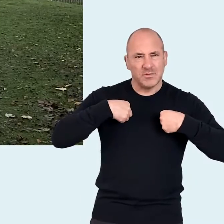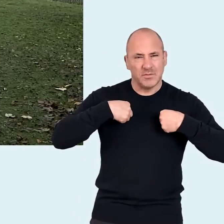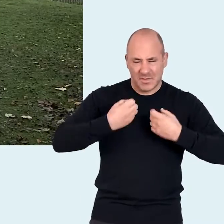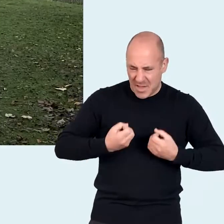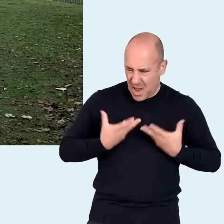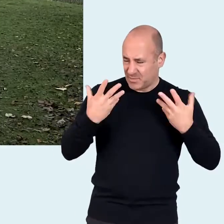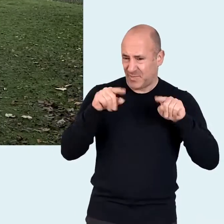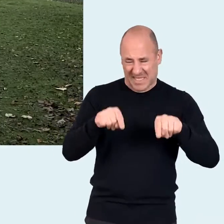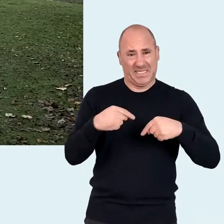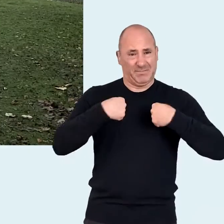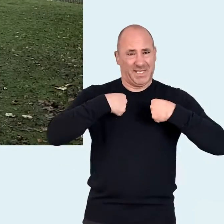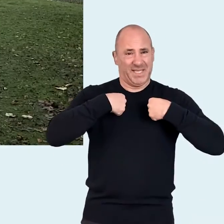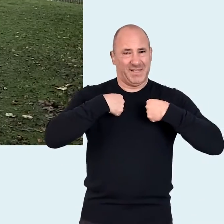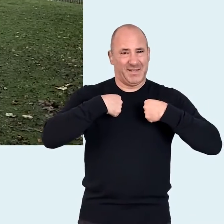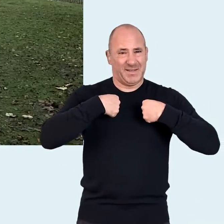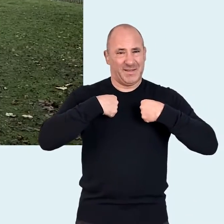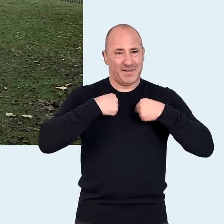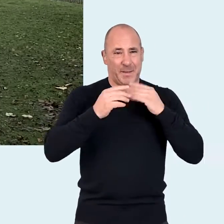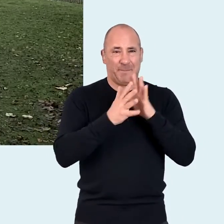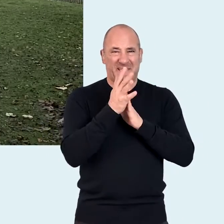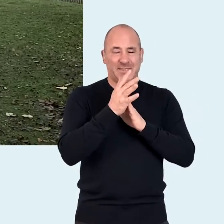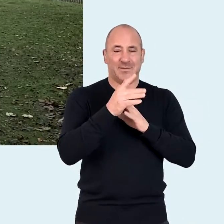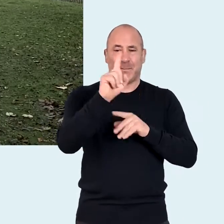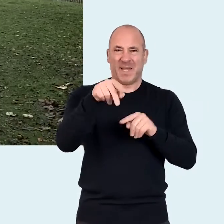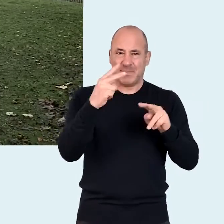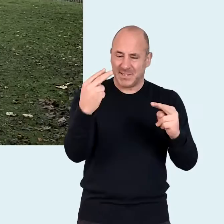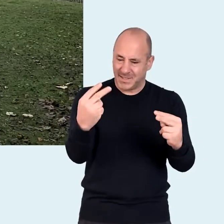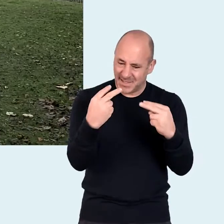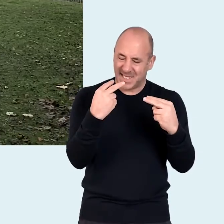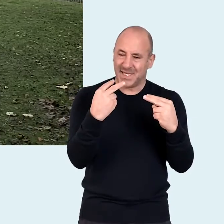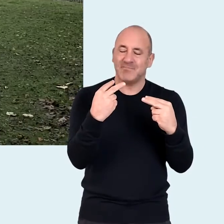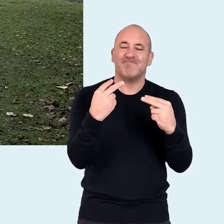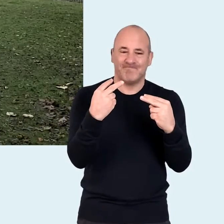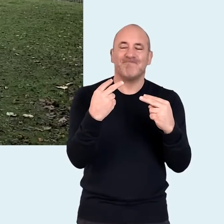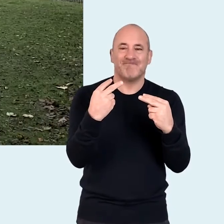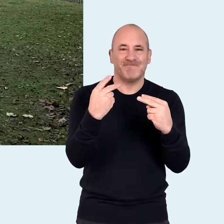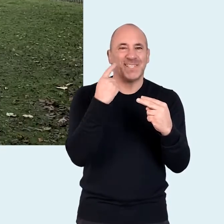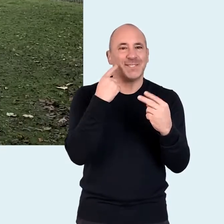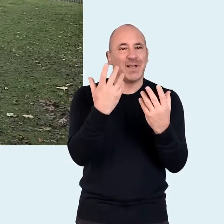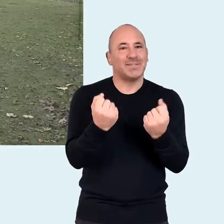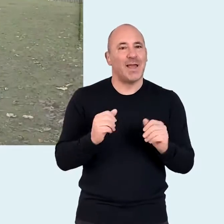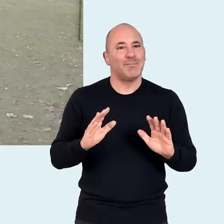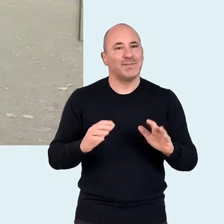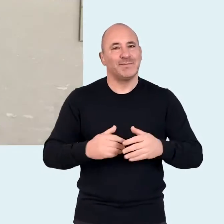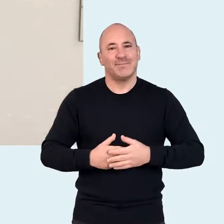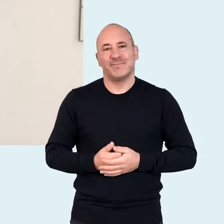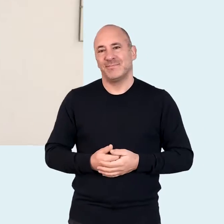are. And then it will be simple for people to receive you.